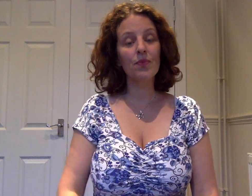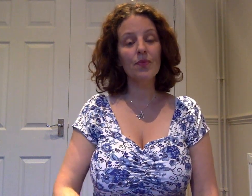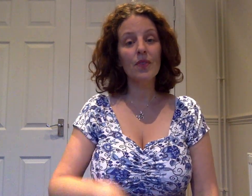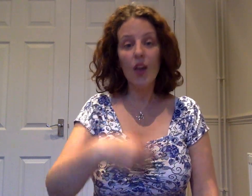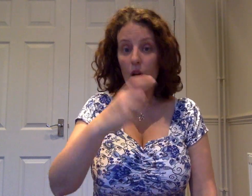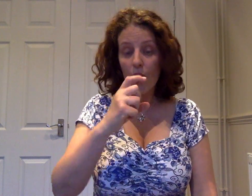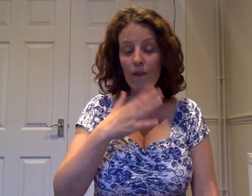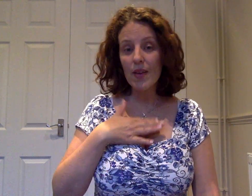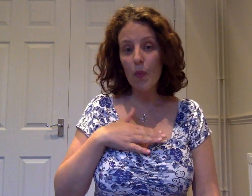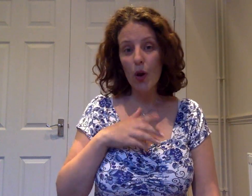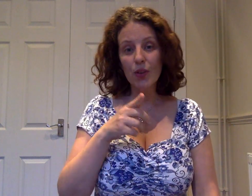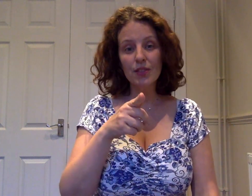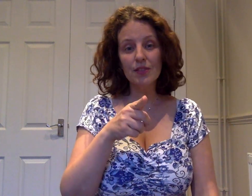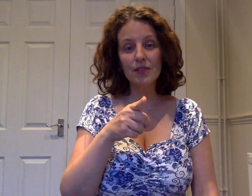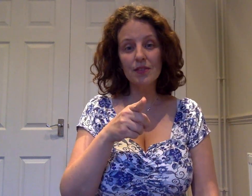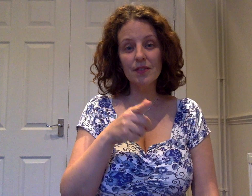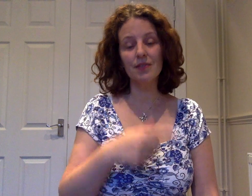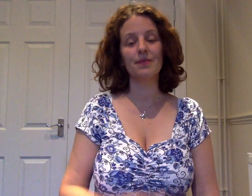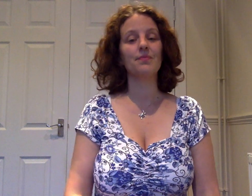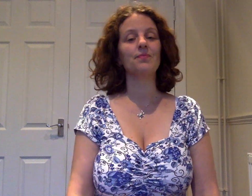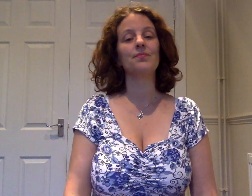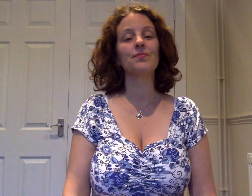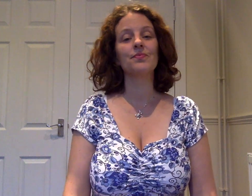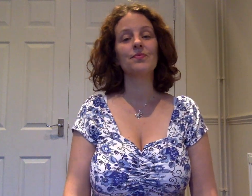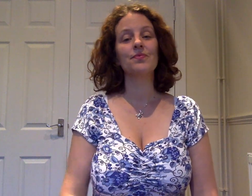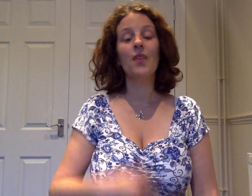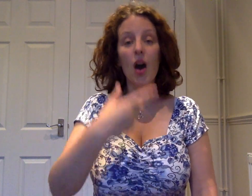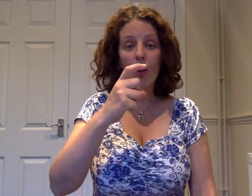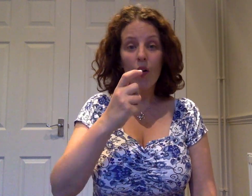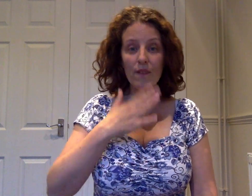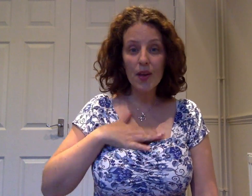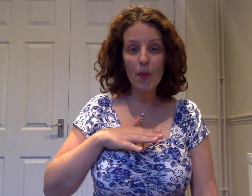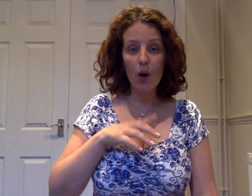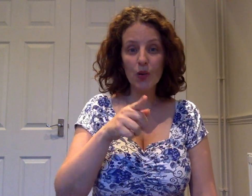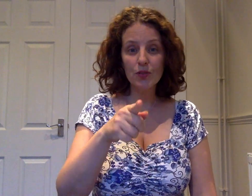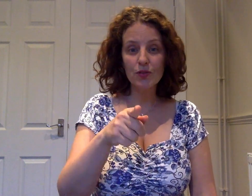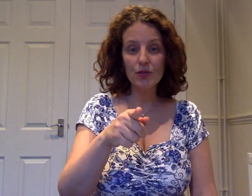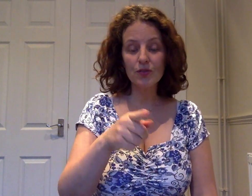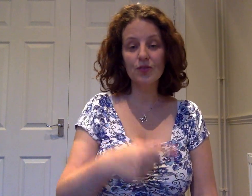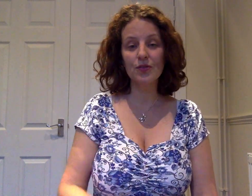Coffee want you?